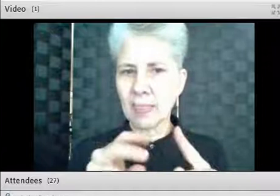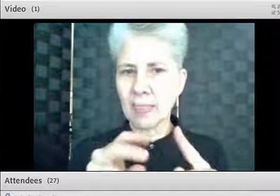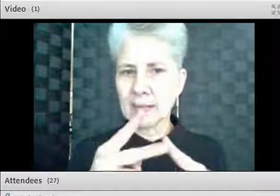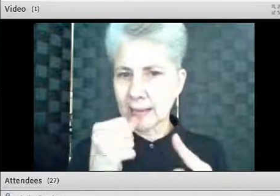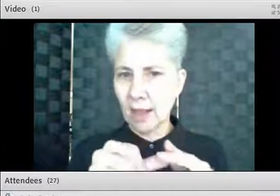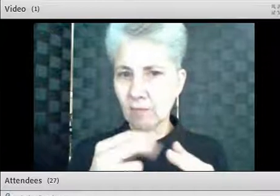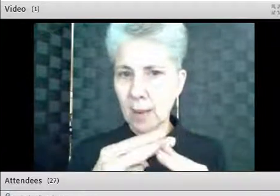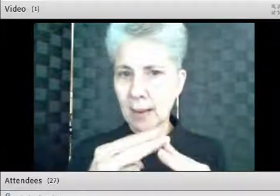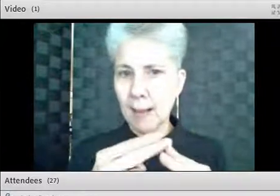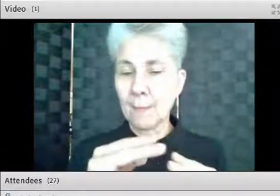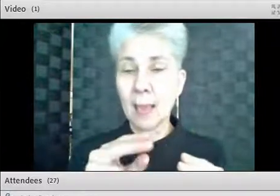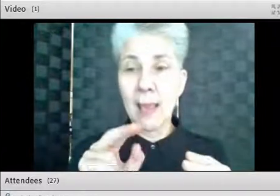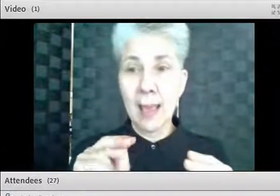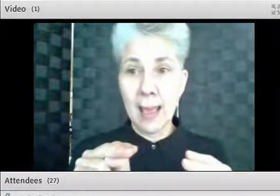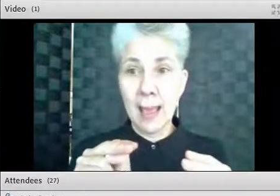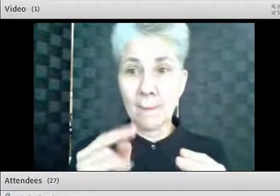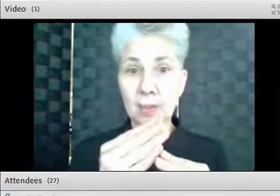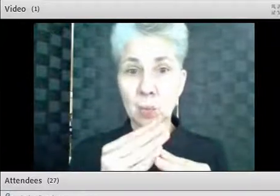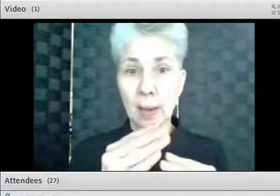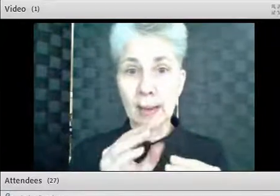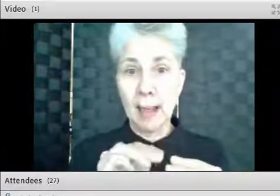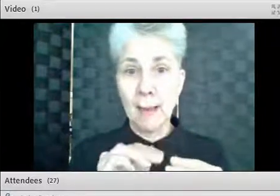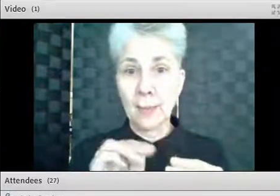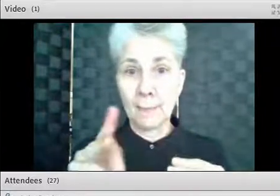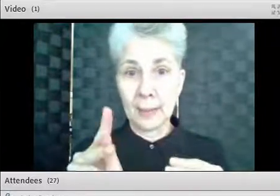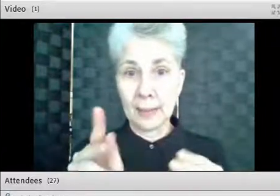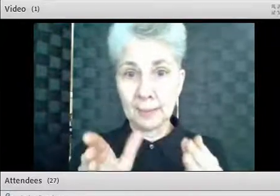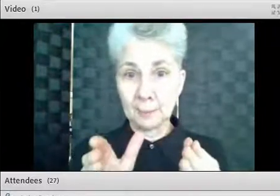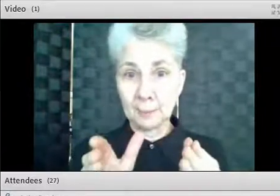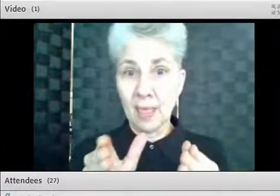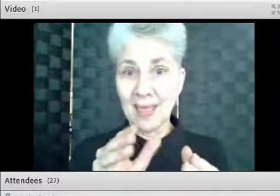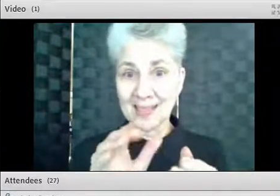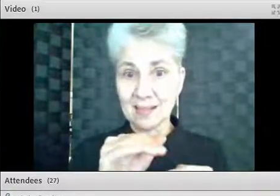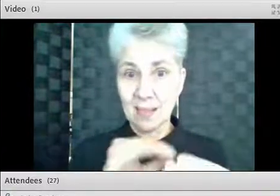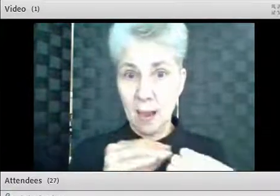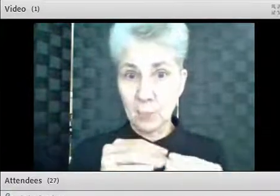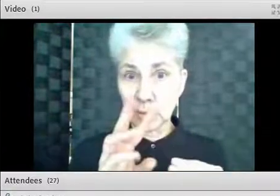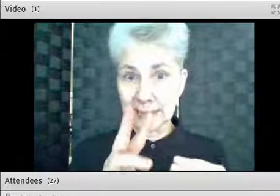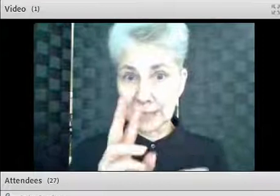N, which is between M and P, so that's over six, so so far,